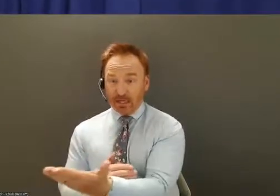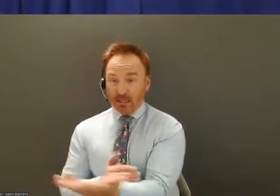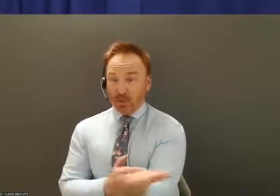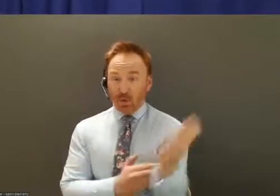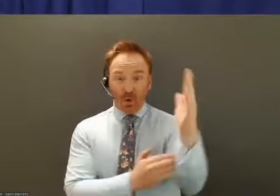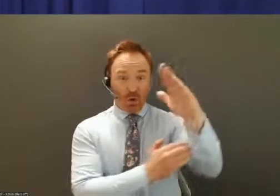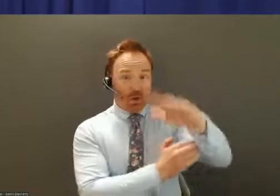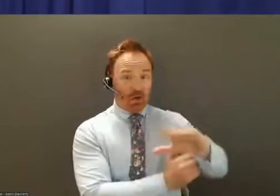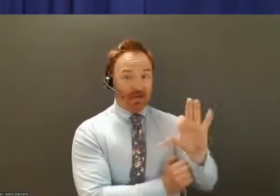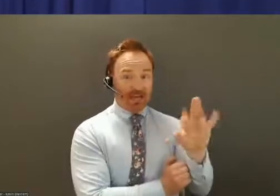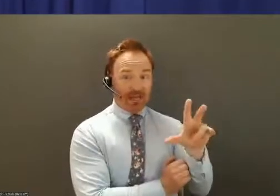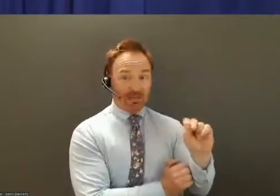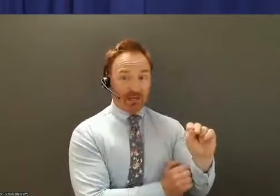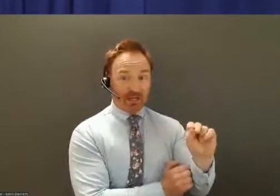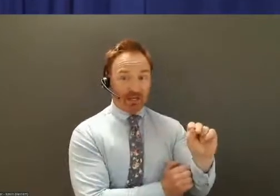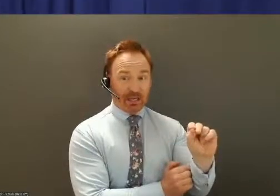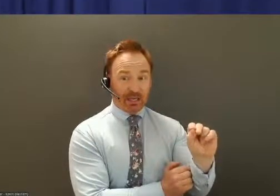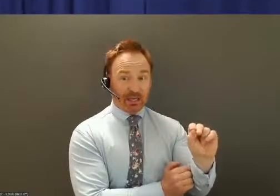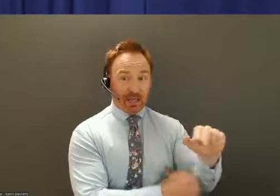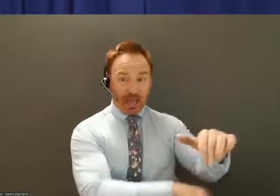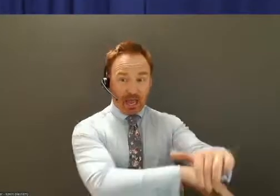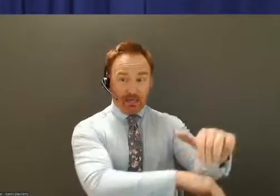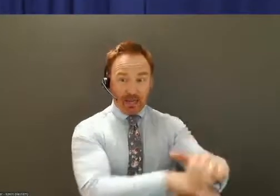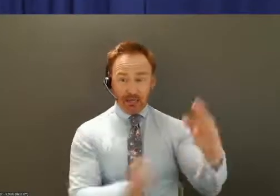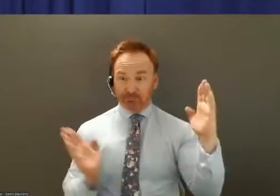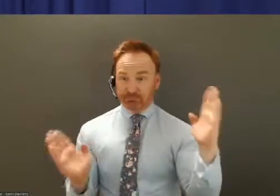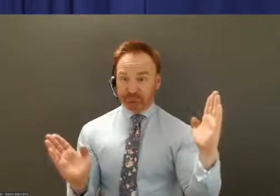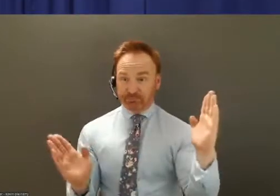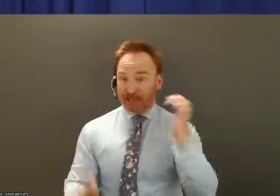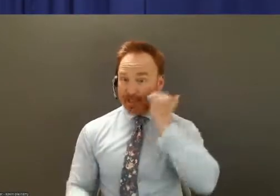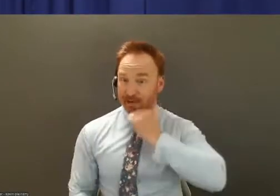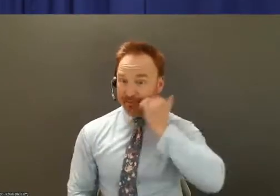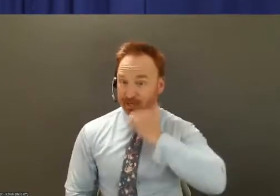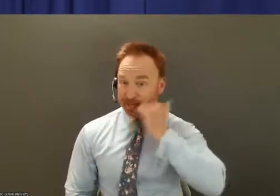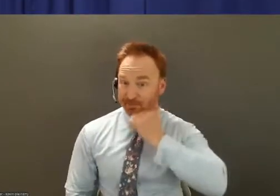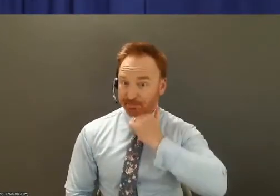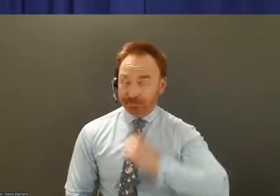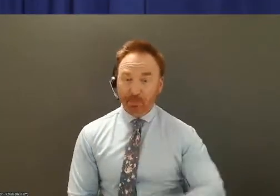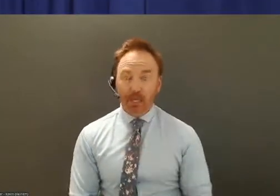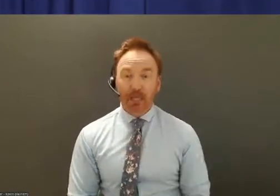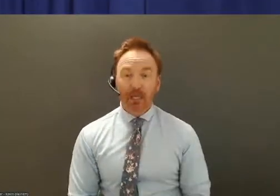Doctor Brendan Hanley. Sign language interpretation is provided by Kevin Klein and